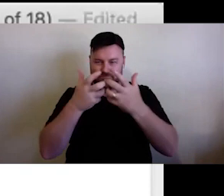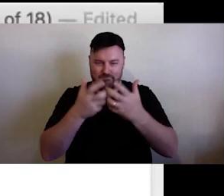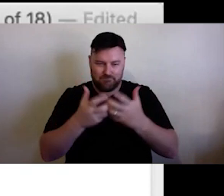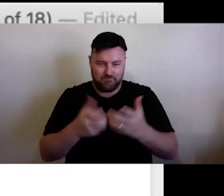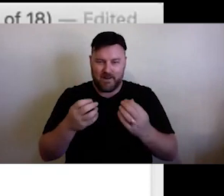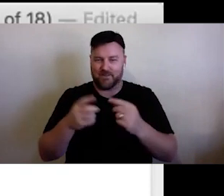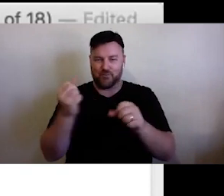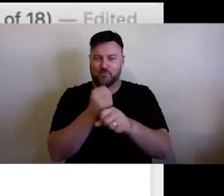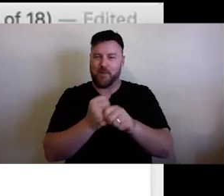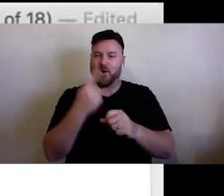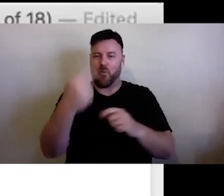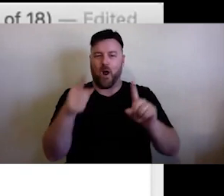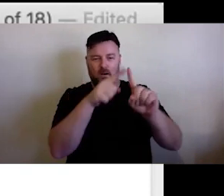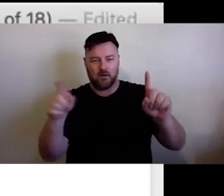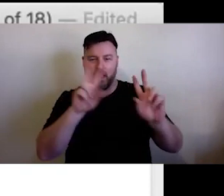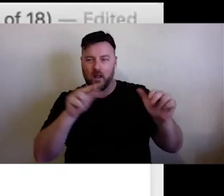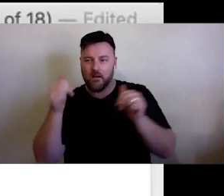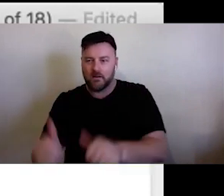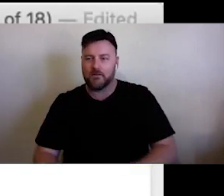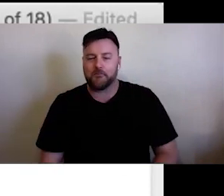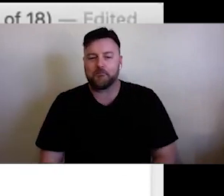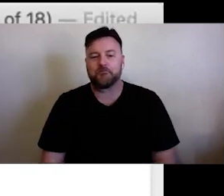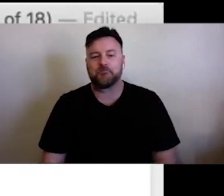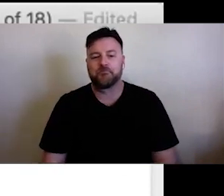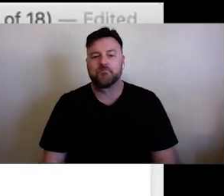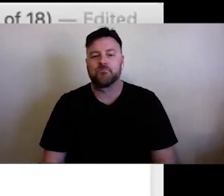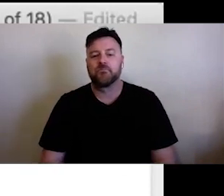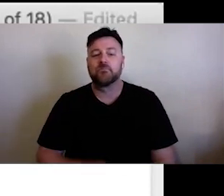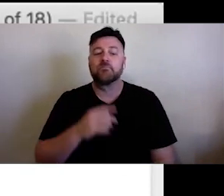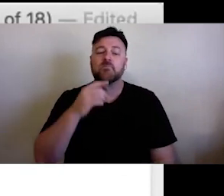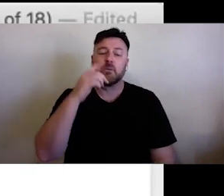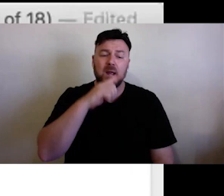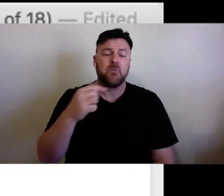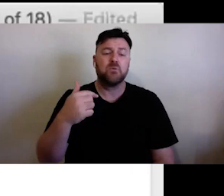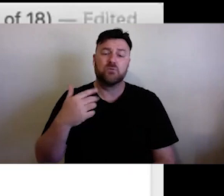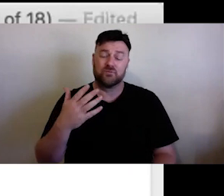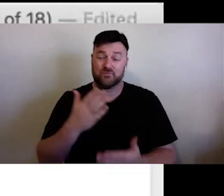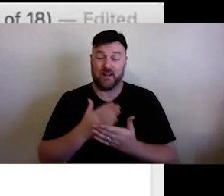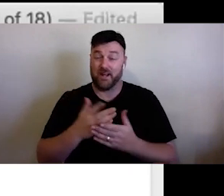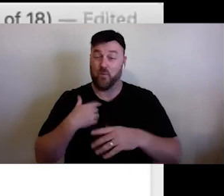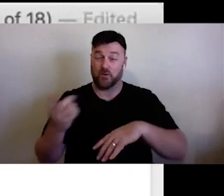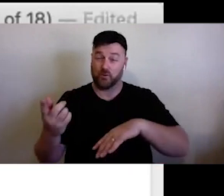and socialise. That's what we're coming to in this webinar is the